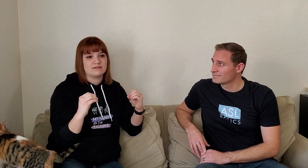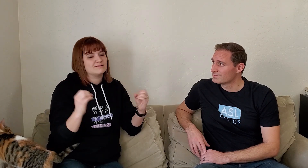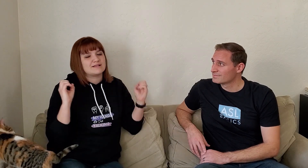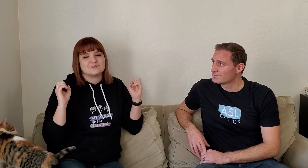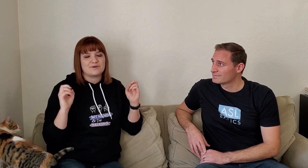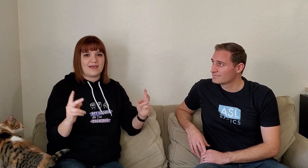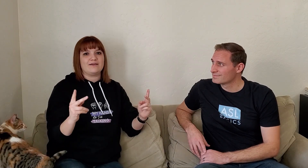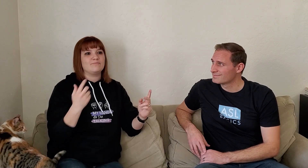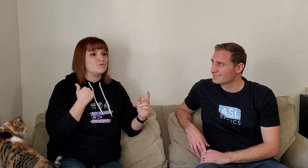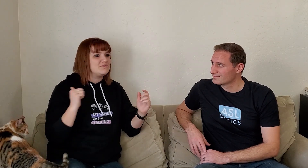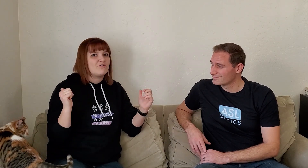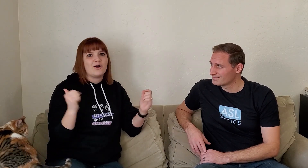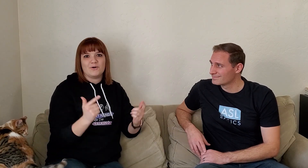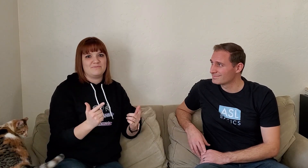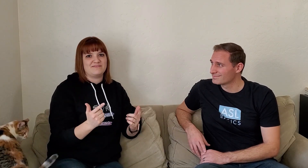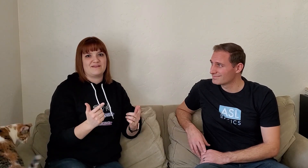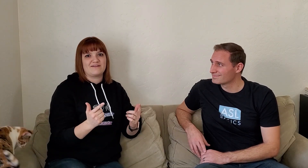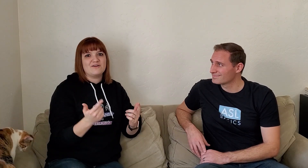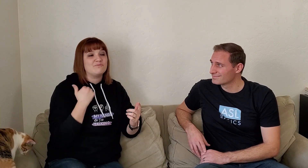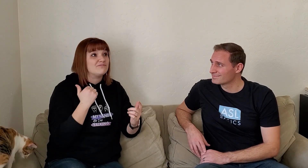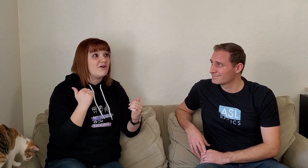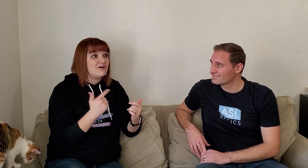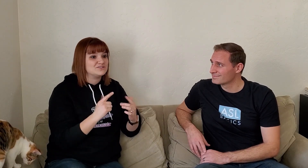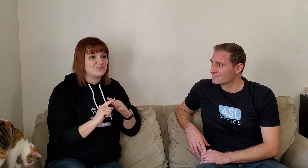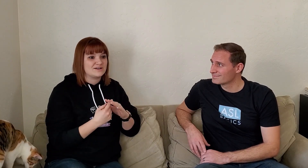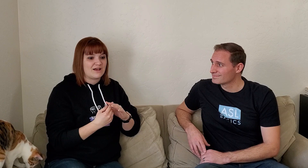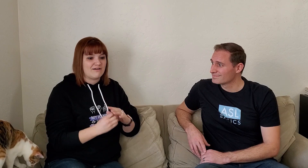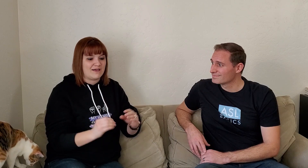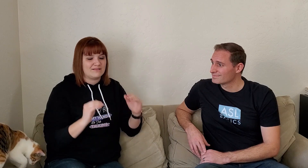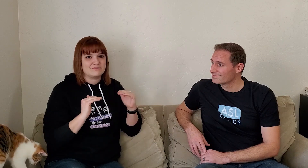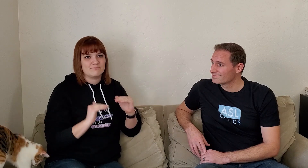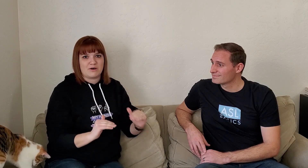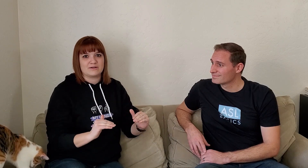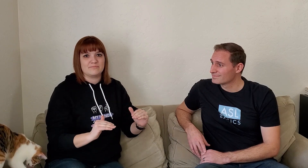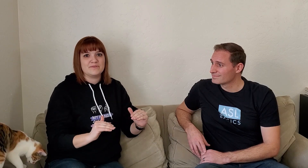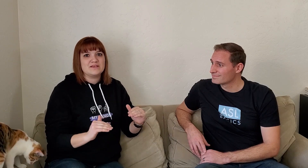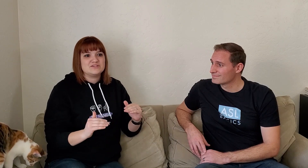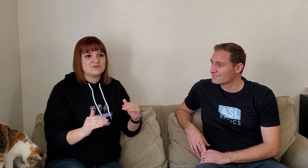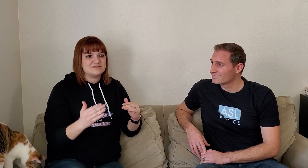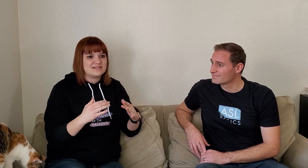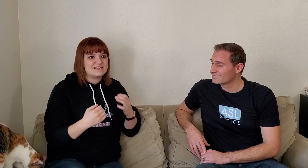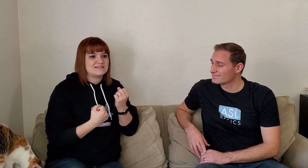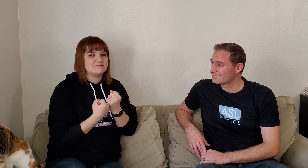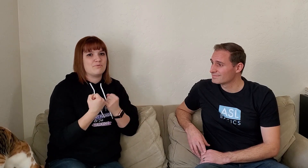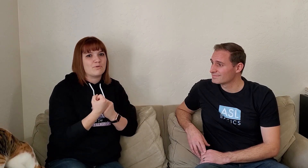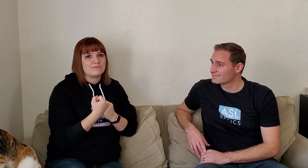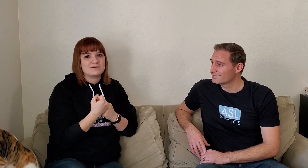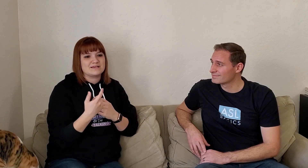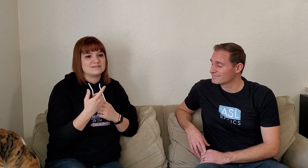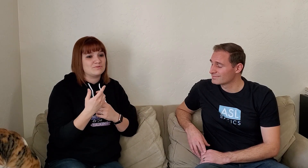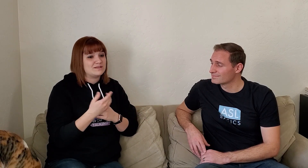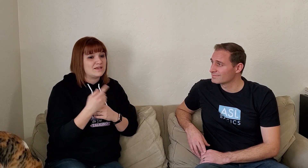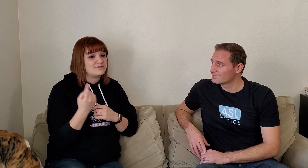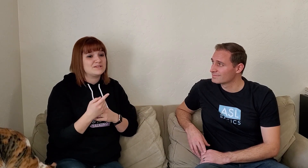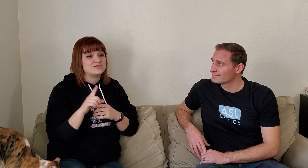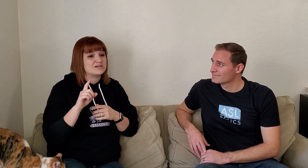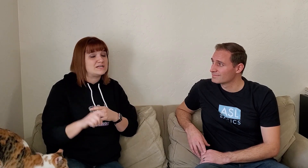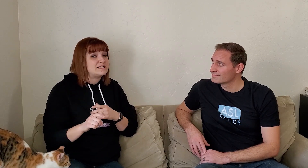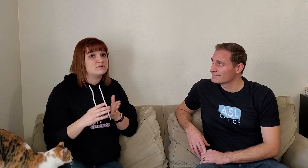That's ok, we've all been there, we've all started out at the bottom. So its getting that support, because one of the other things that you're gonna need when